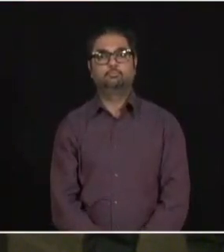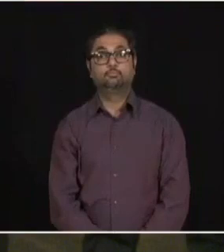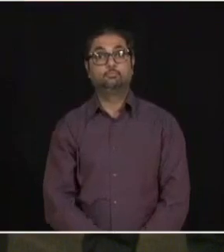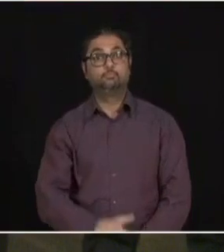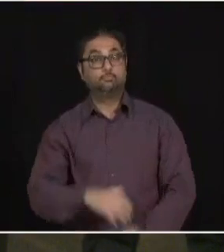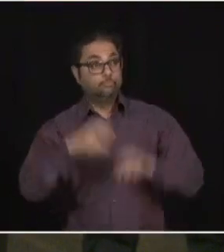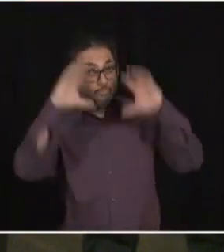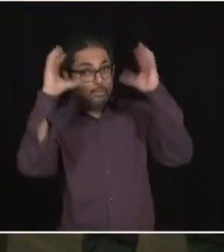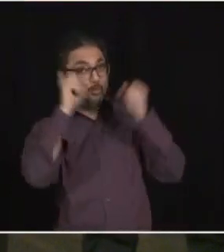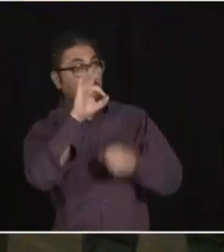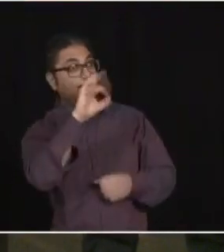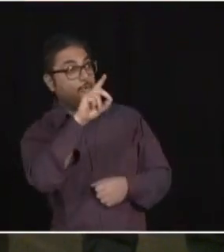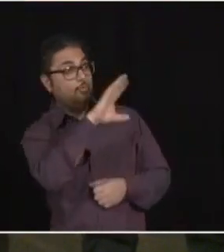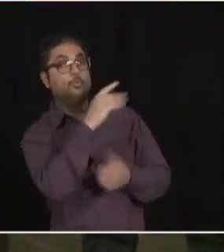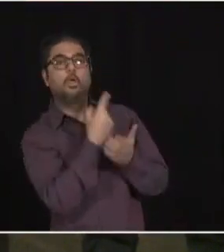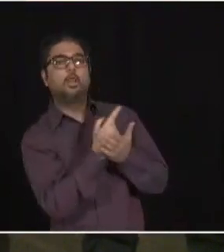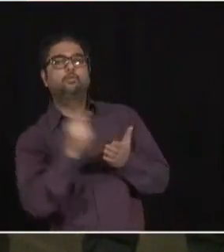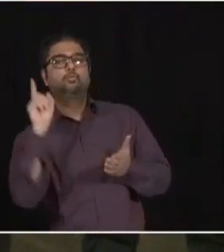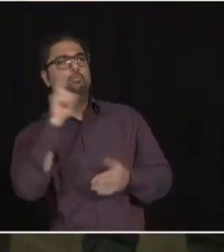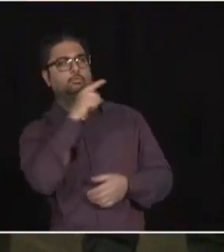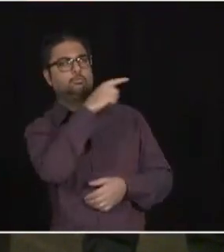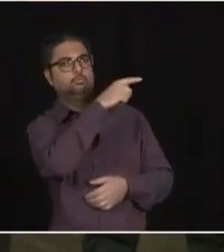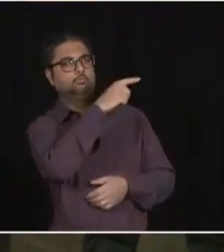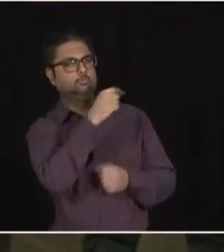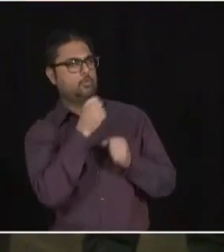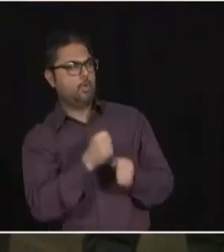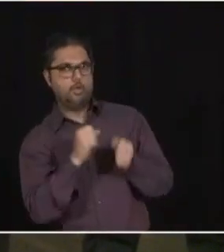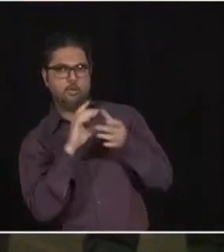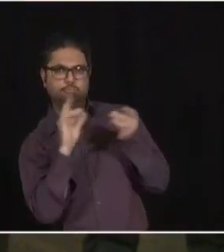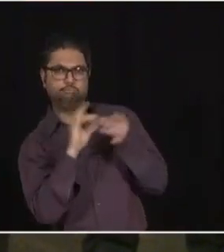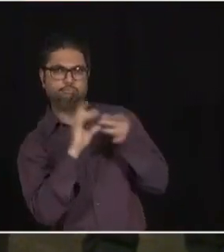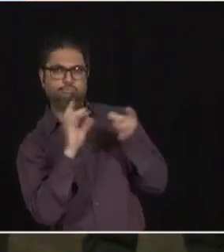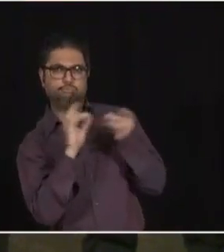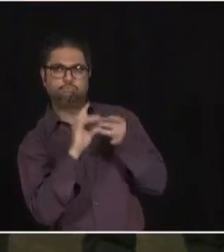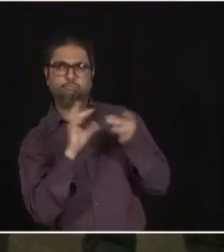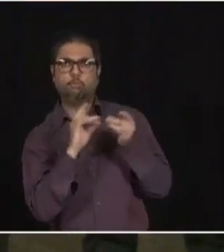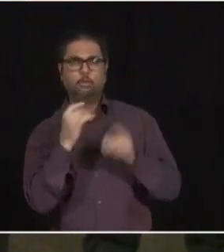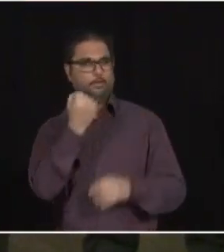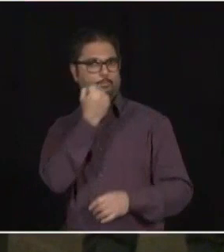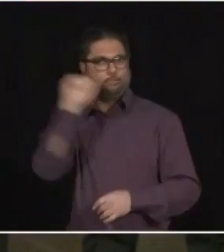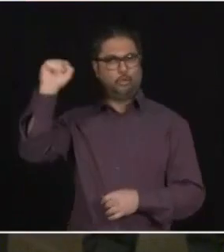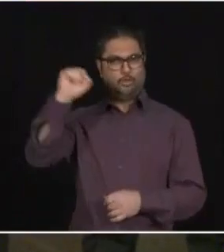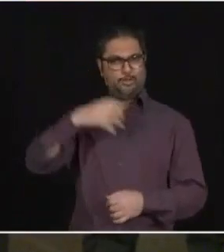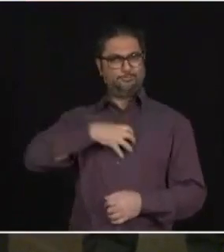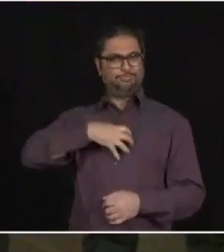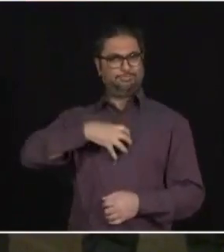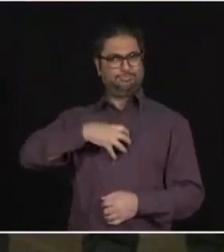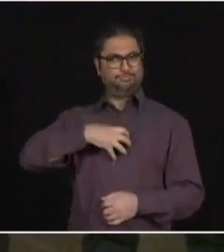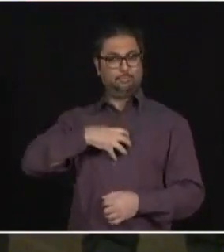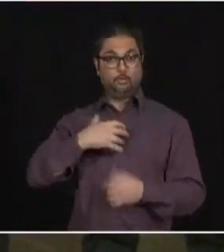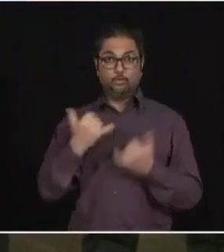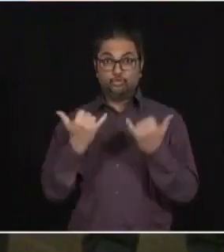what's your reaction to see if they're back outside Queen's Park today? You've already said they've endangered people around